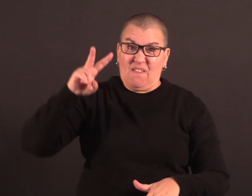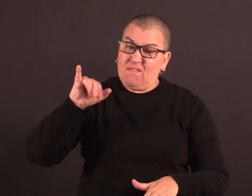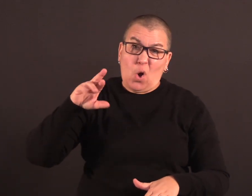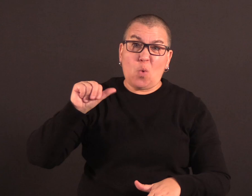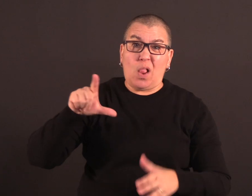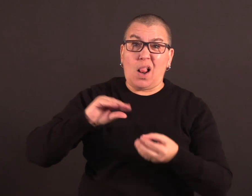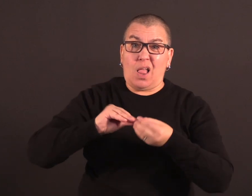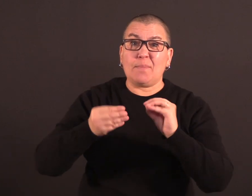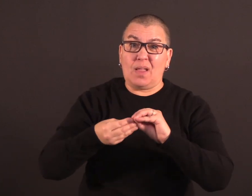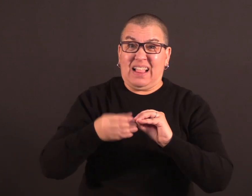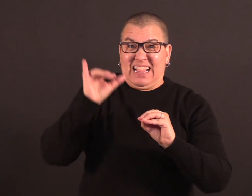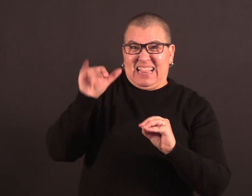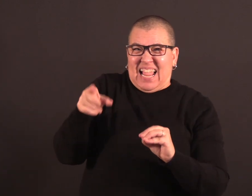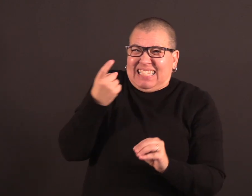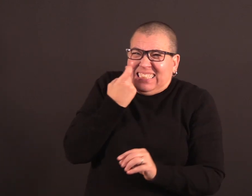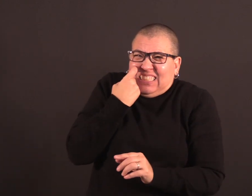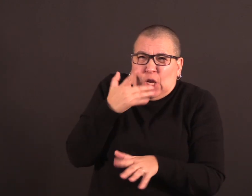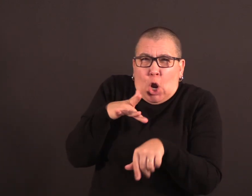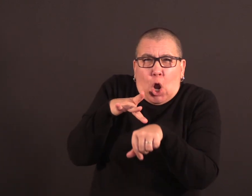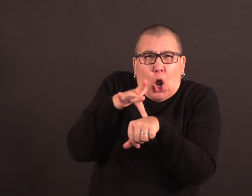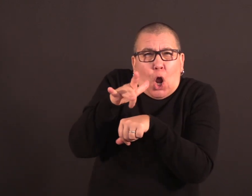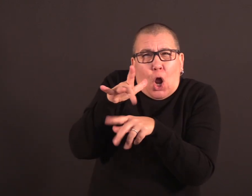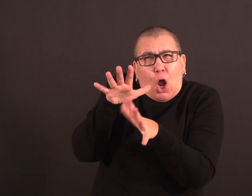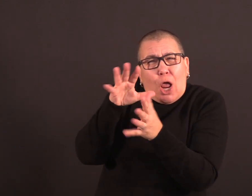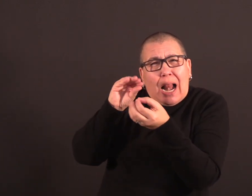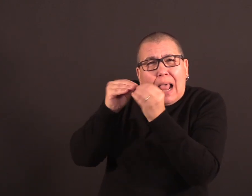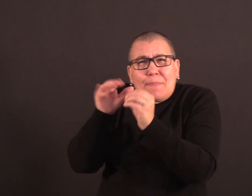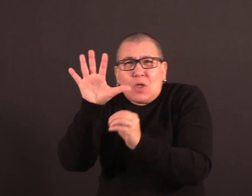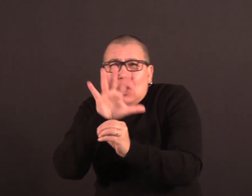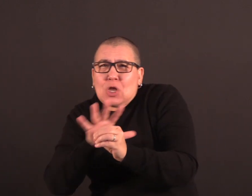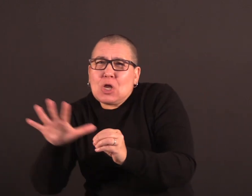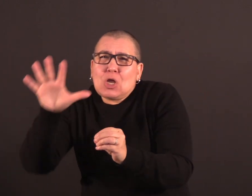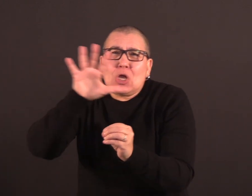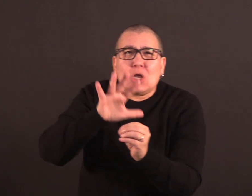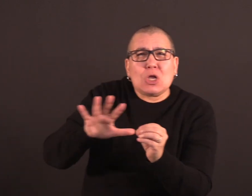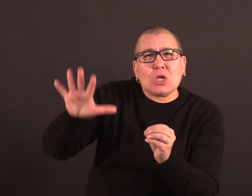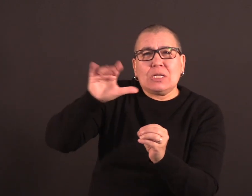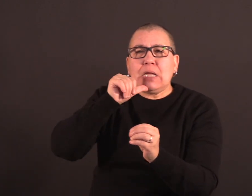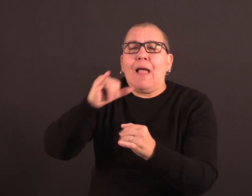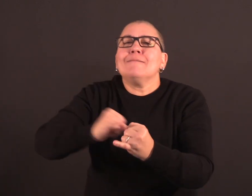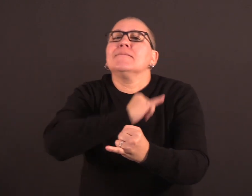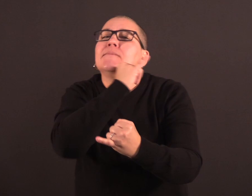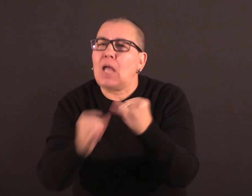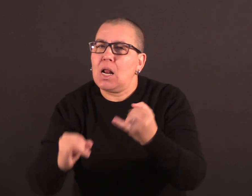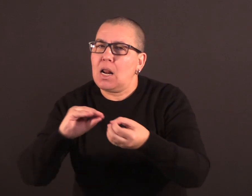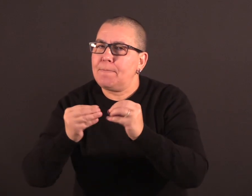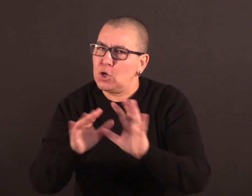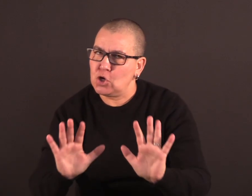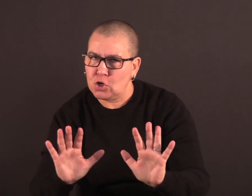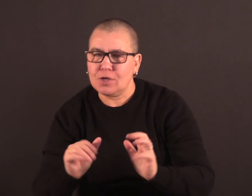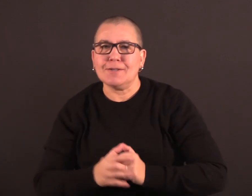so they should be seen as an indication of trends but not the final word..